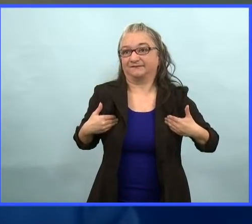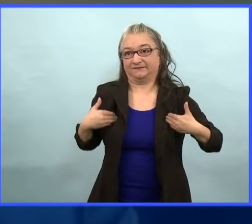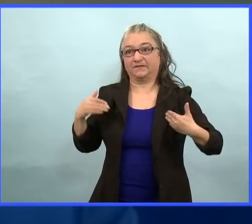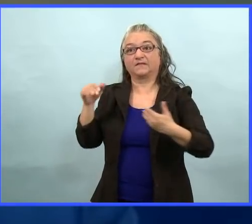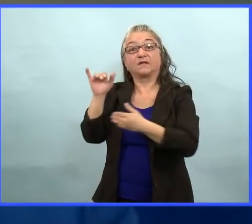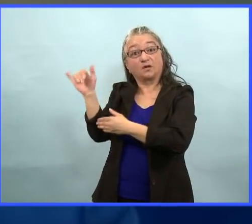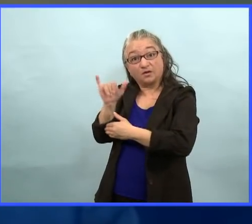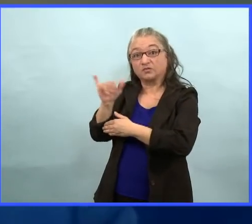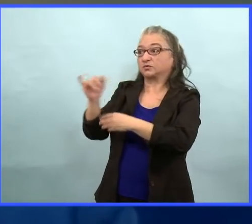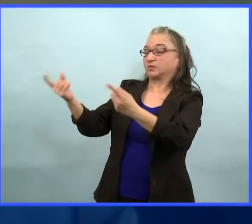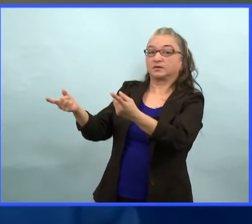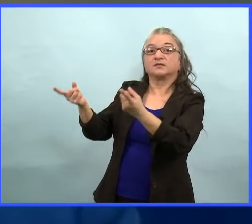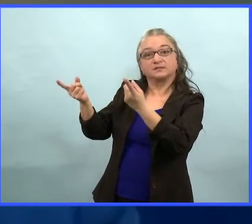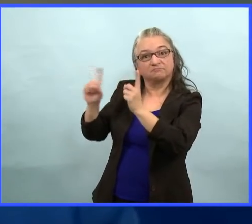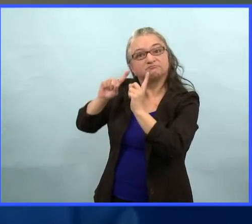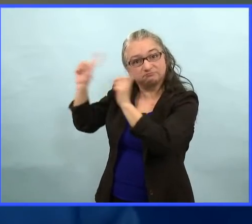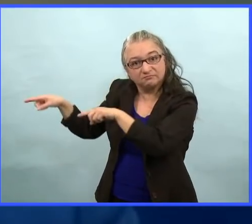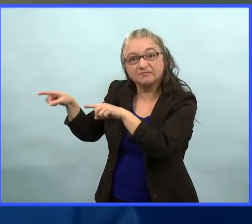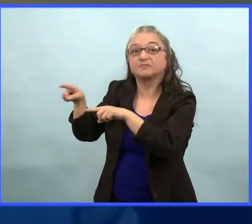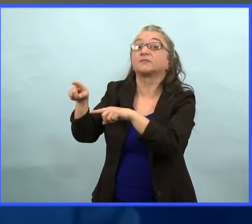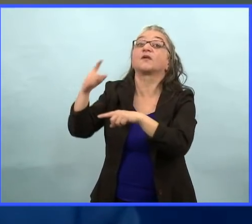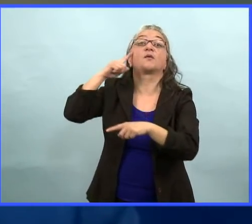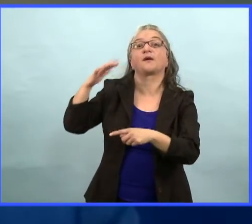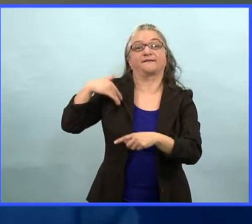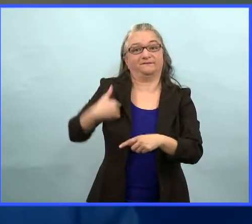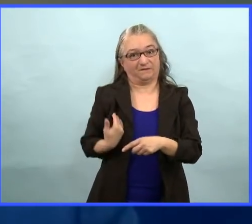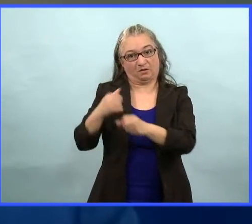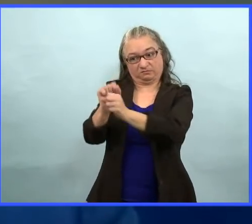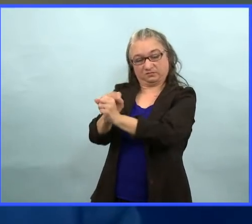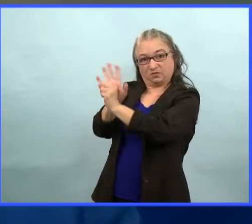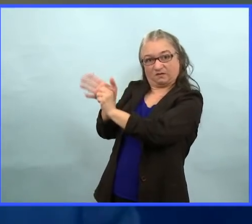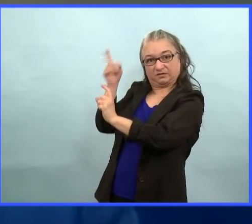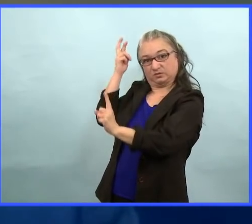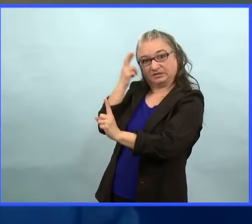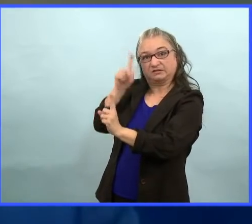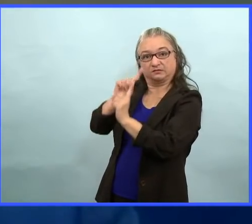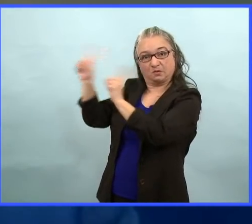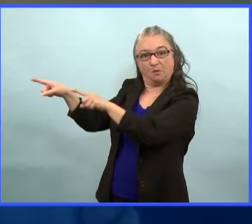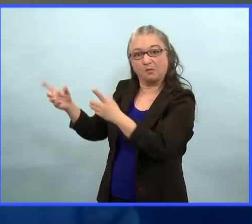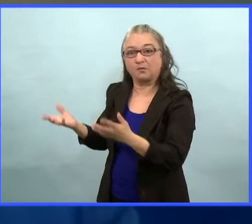active and infectious patients experiencing severe respiratory symptoms or covered pneumonia